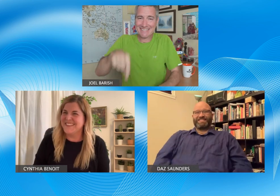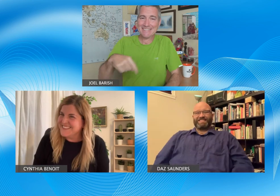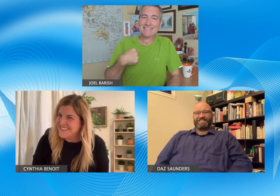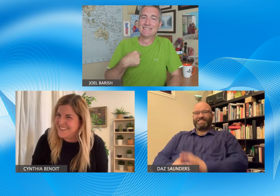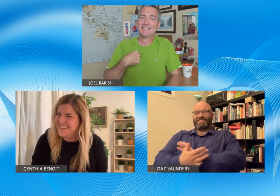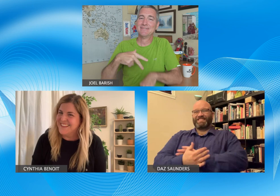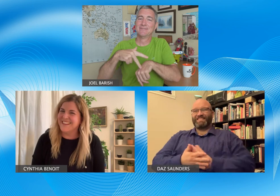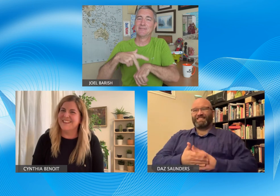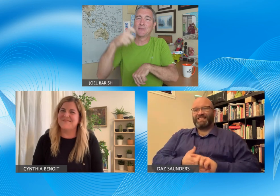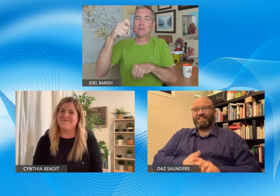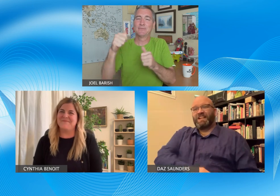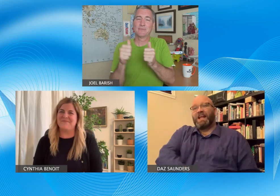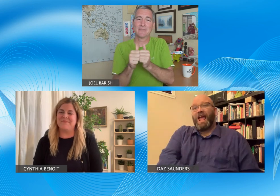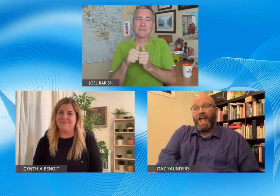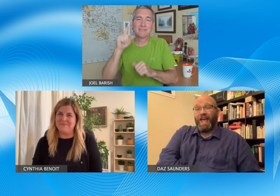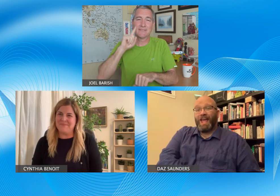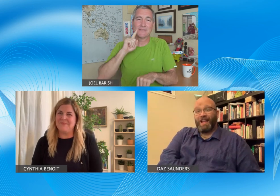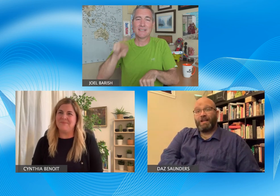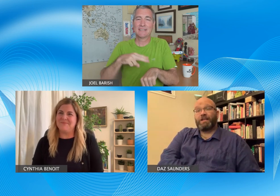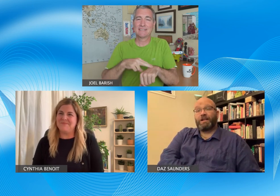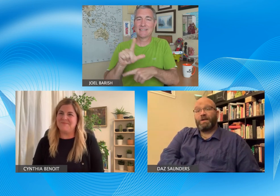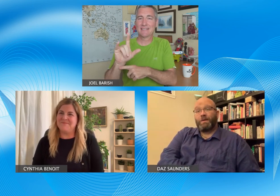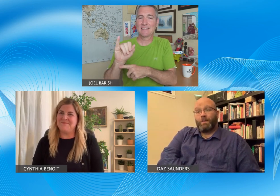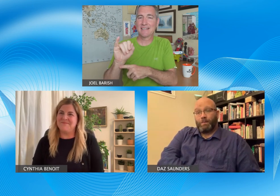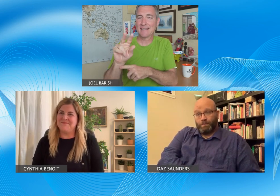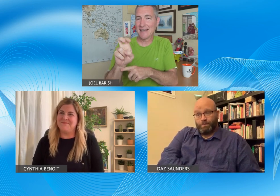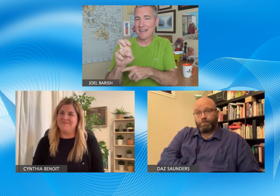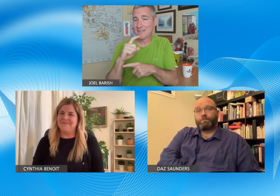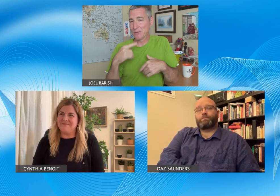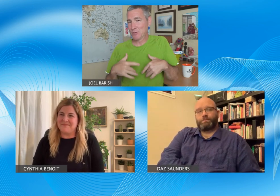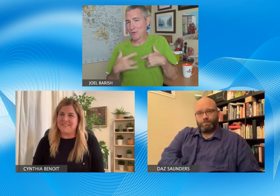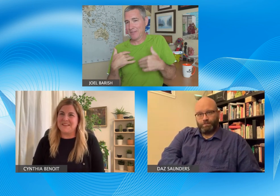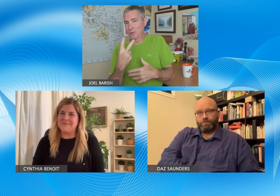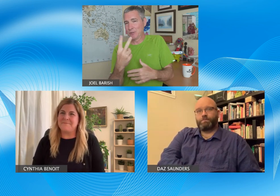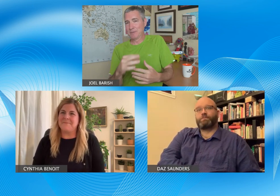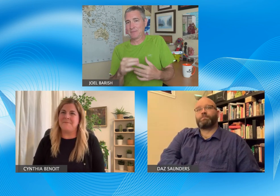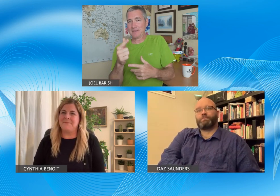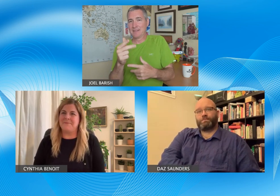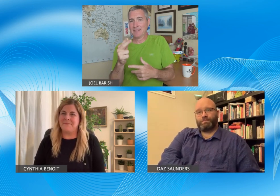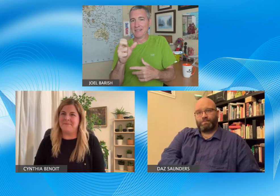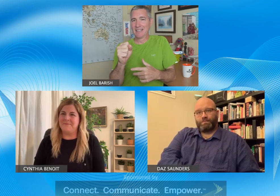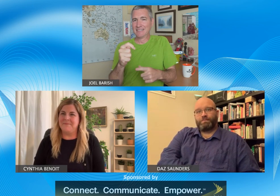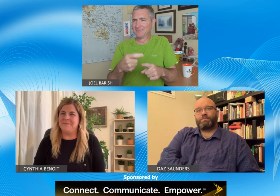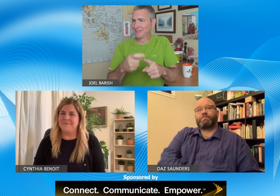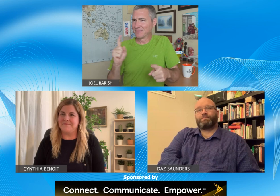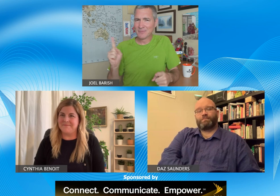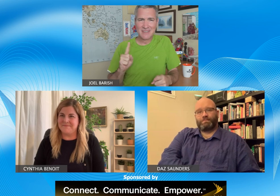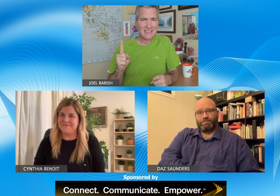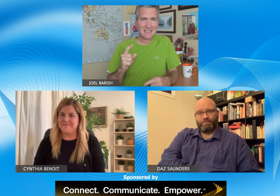I’m Joel with DeafNation Live. I’m thrilled to have two guests with me. Where are they from?